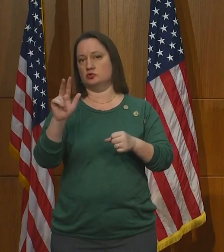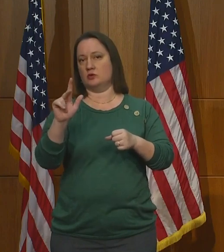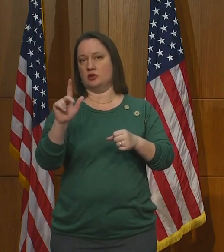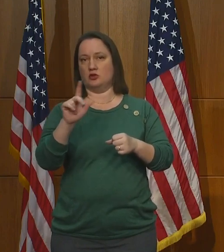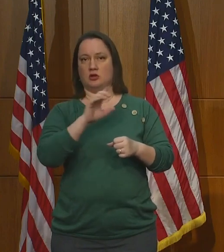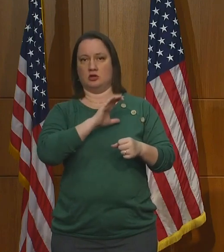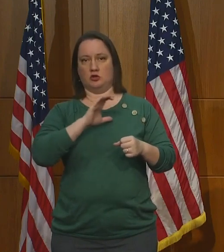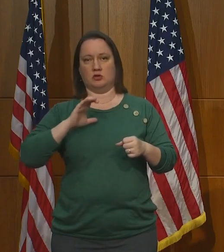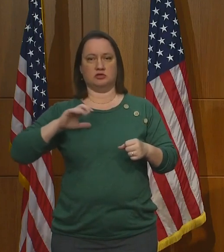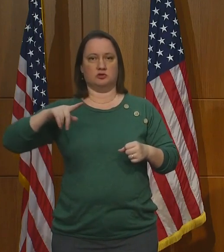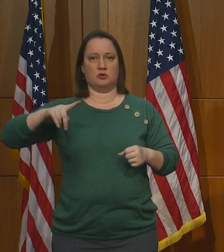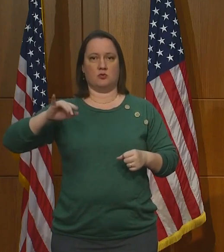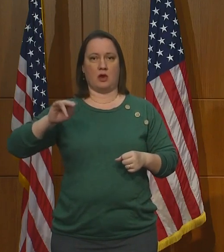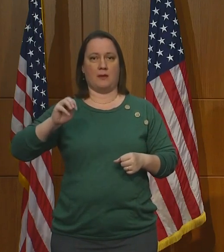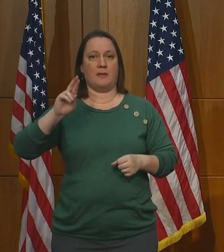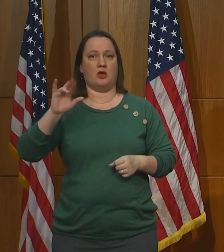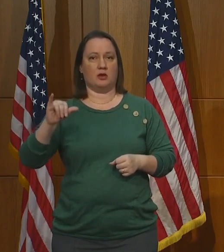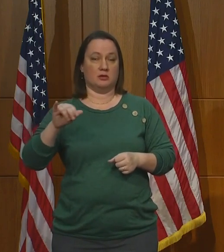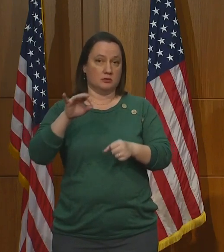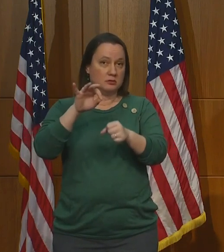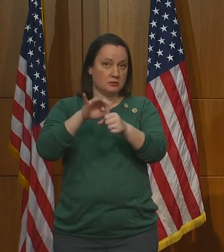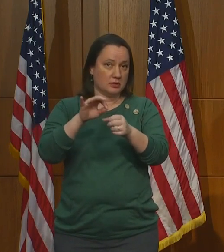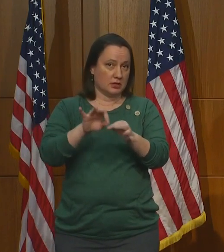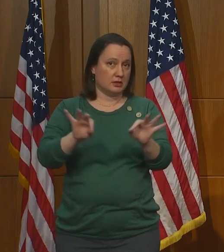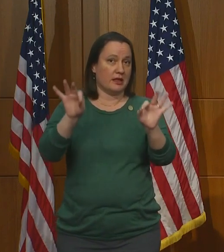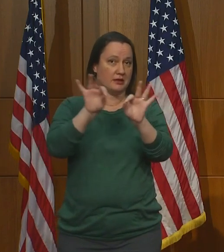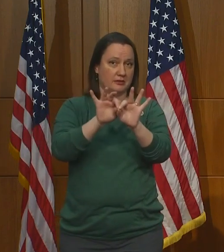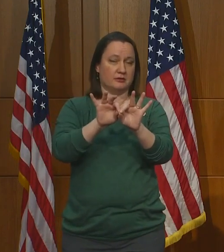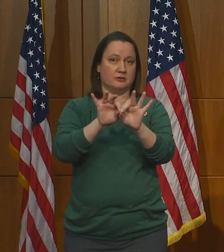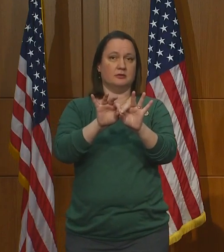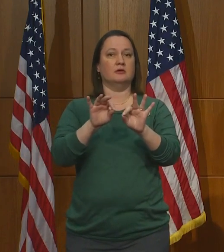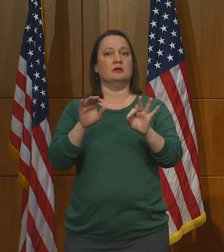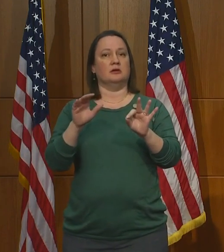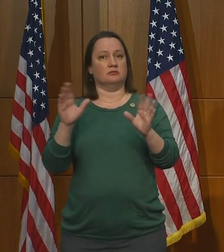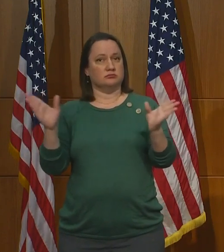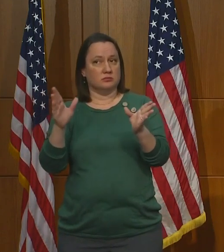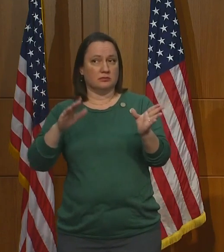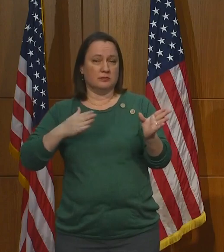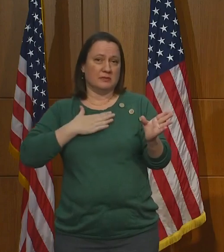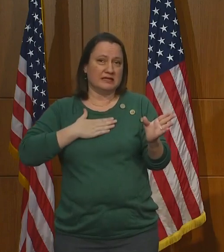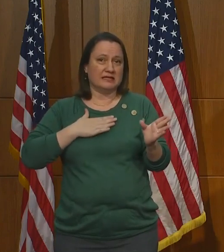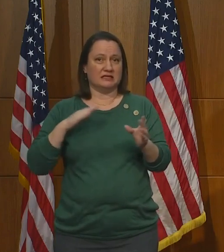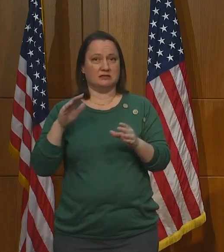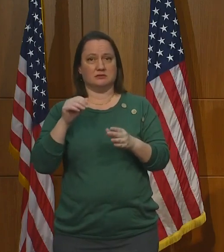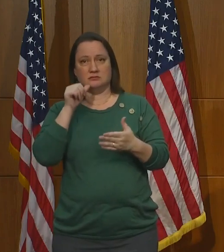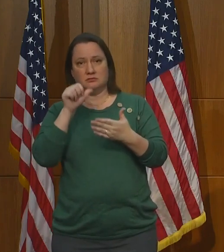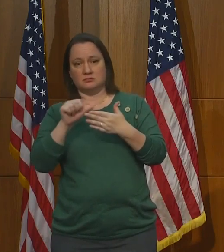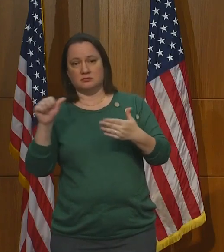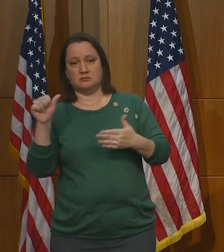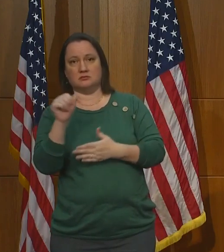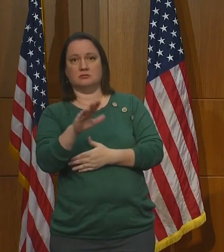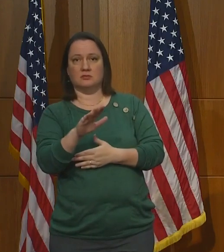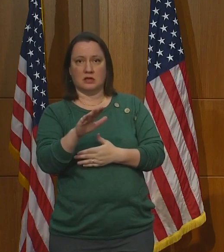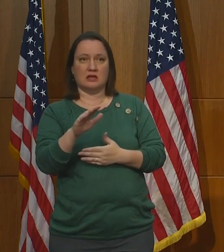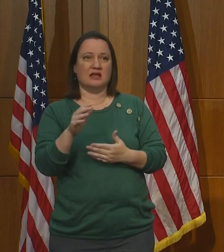TO VOTE IN THE JUNE TWENTY THIRD. CONGRESSIONAL PRIMARIES. ELECTIONS MATTER- AND I